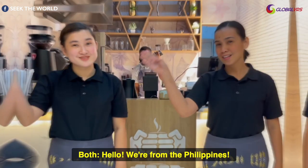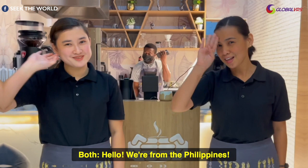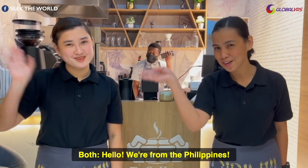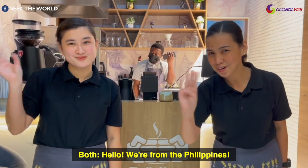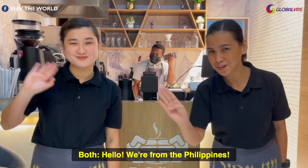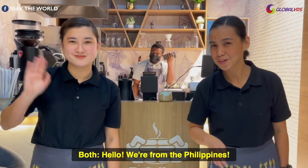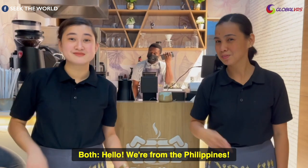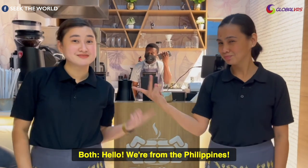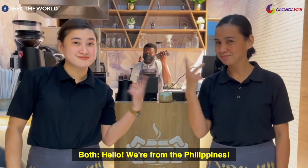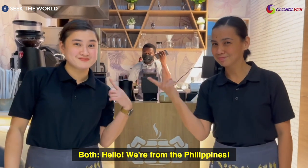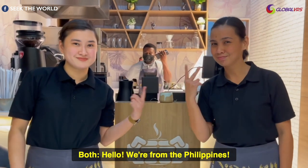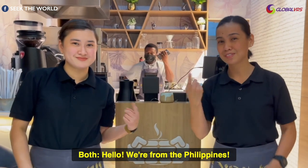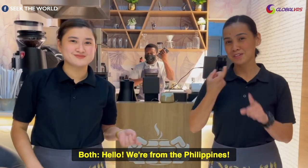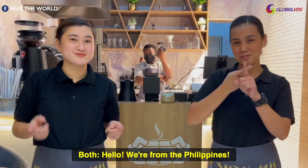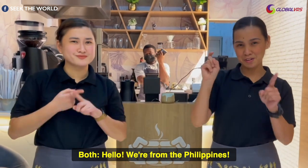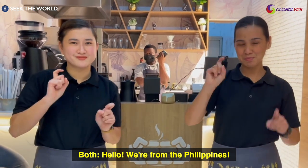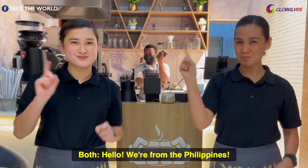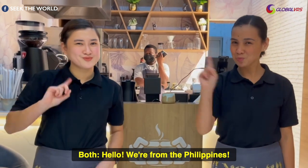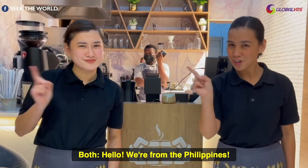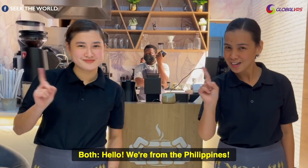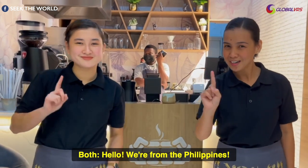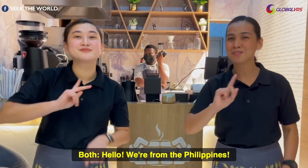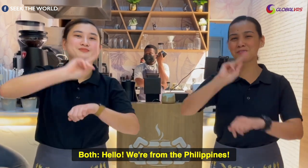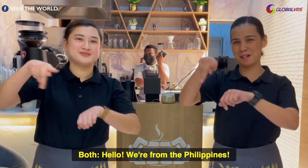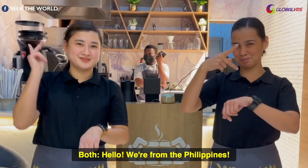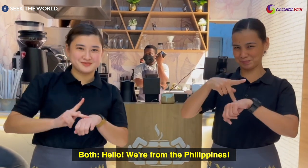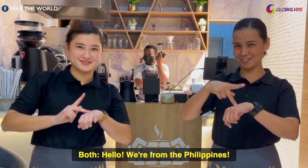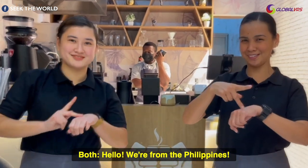Both: Hello! We're from the Philippines!